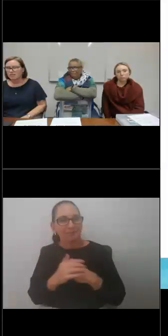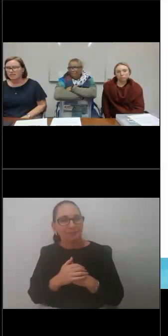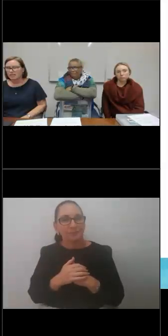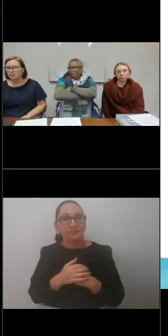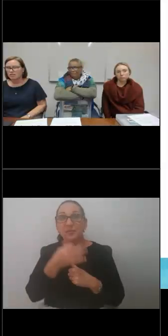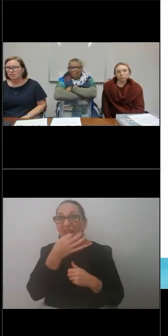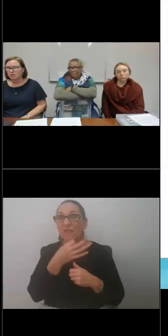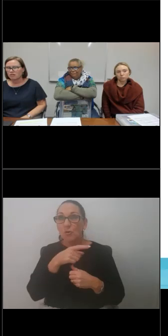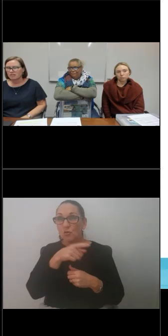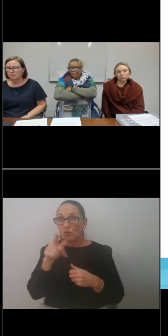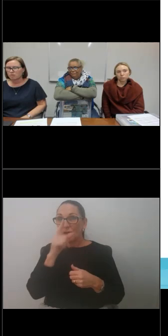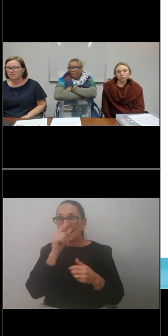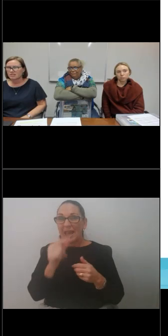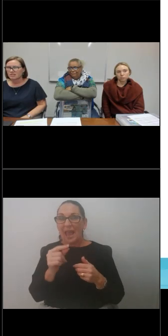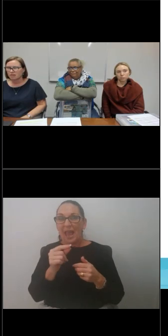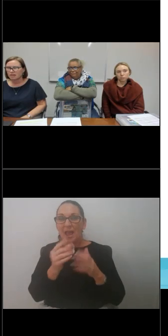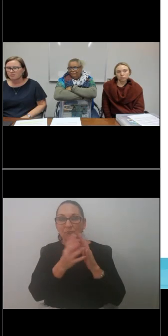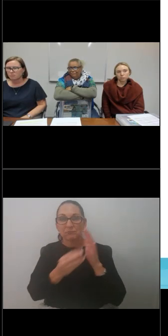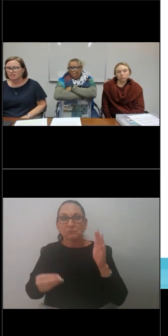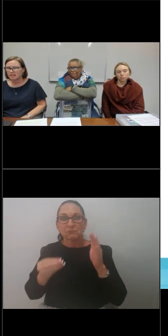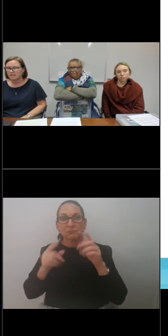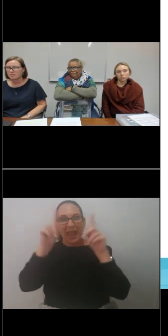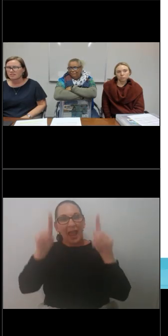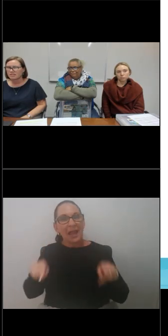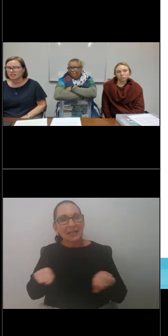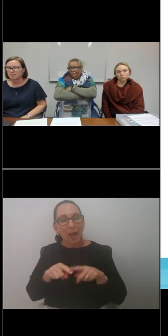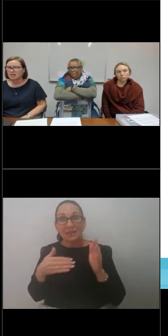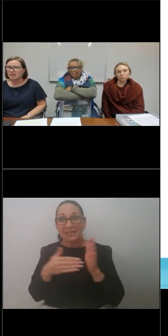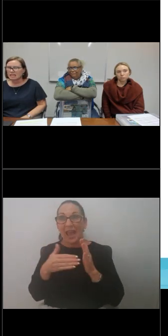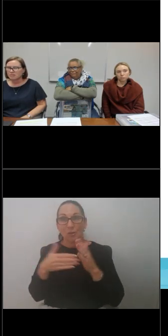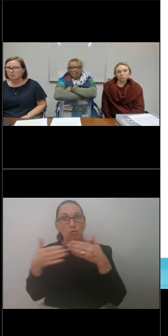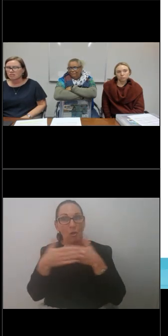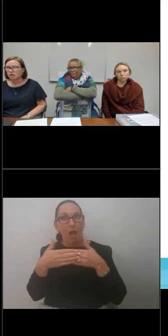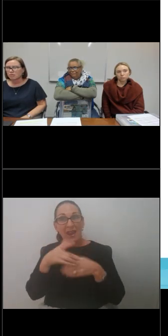download as well there's a copy of the slides from today's presentation as well as a copy